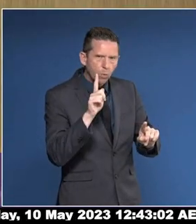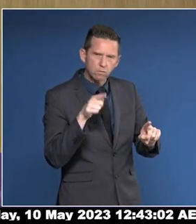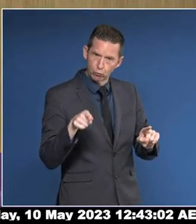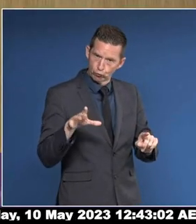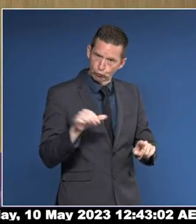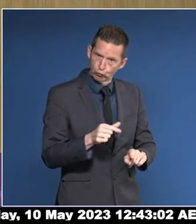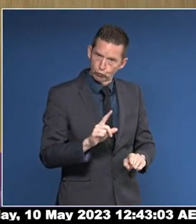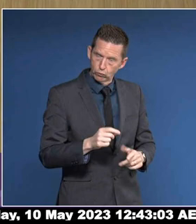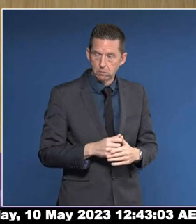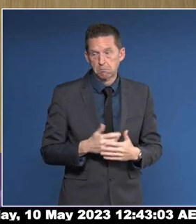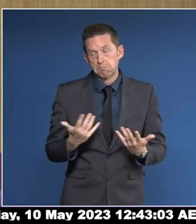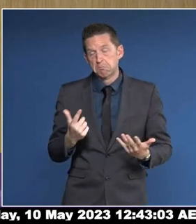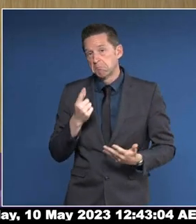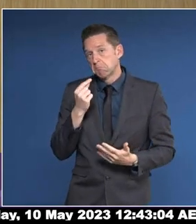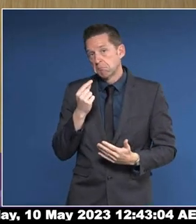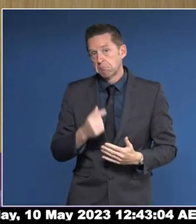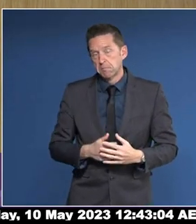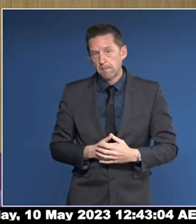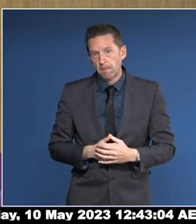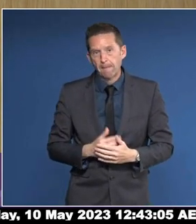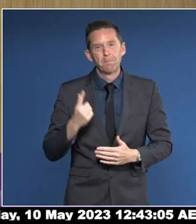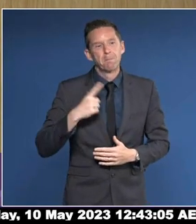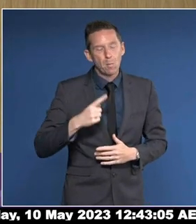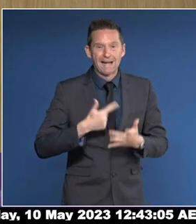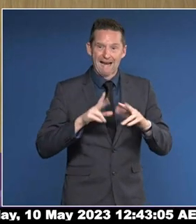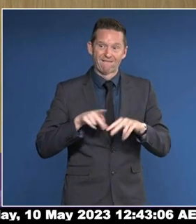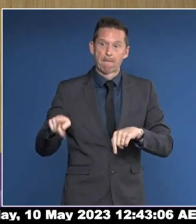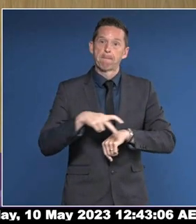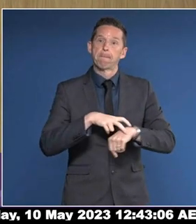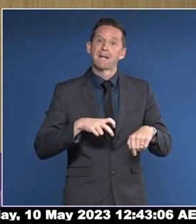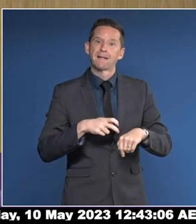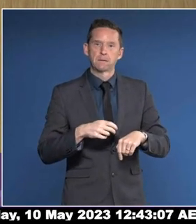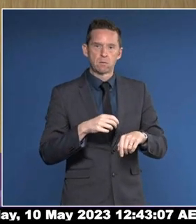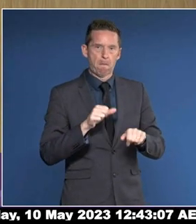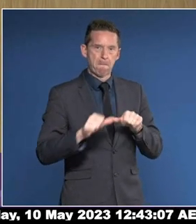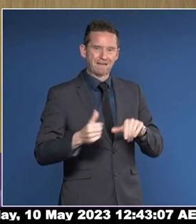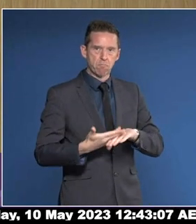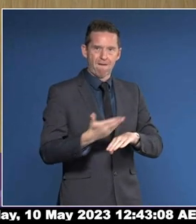Because if they had reviewed the earlier Prime records, if you can go back,